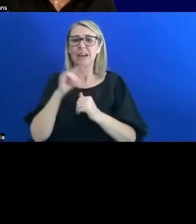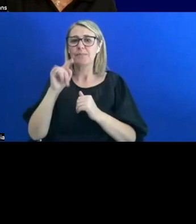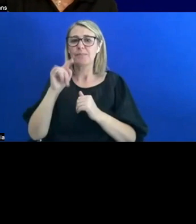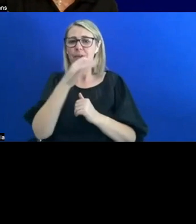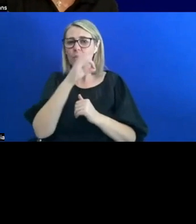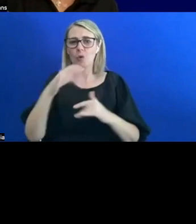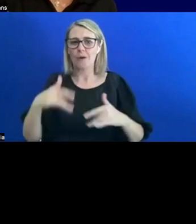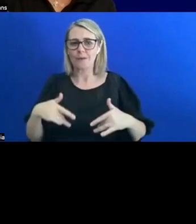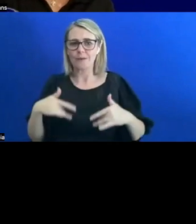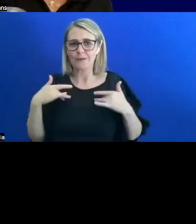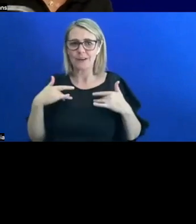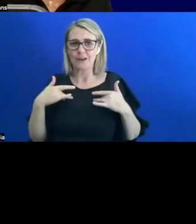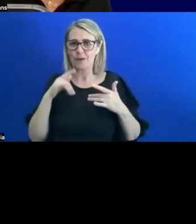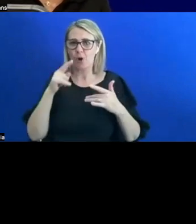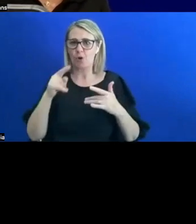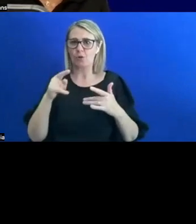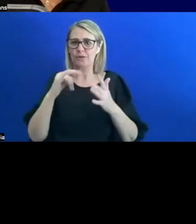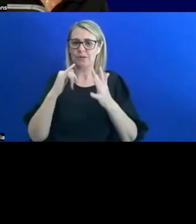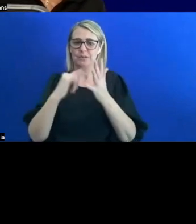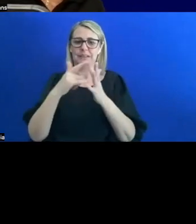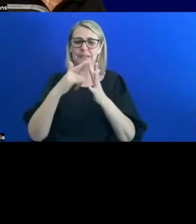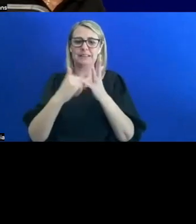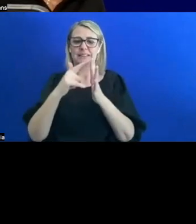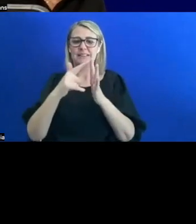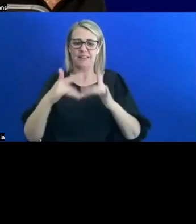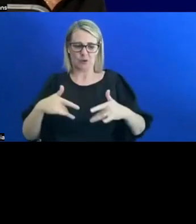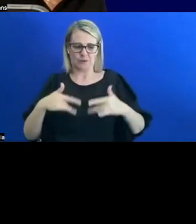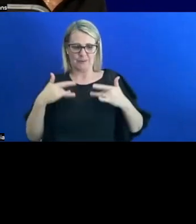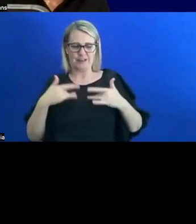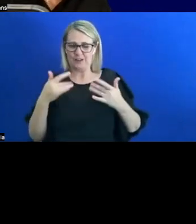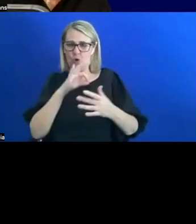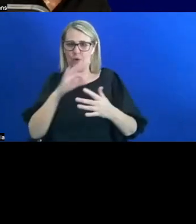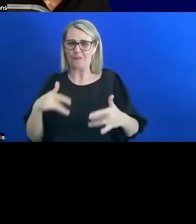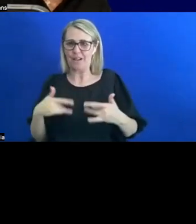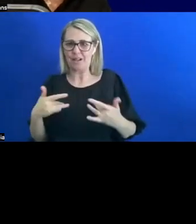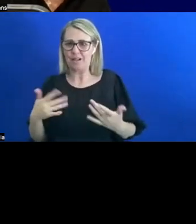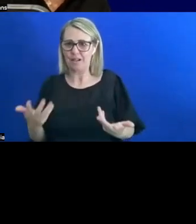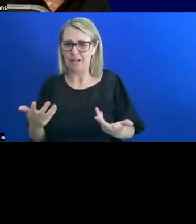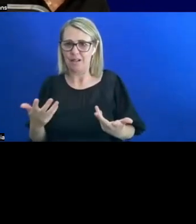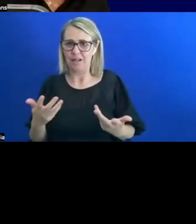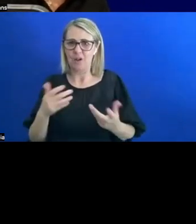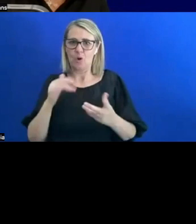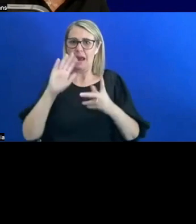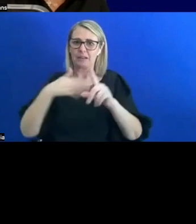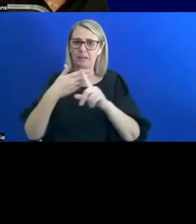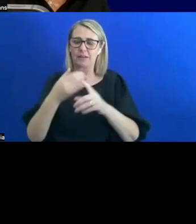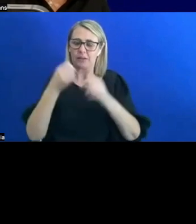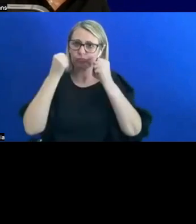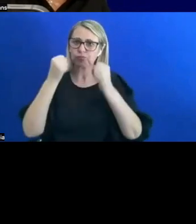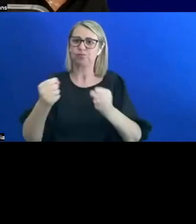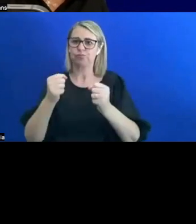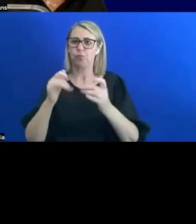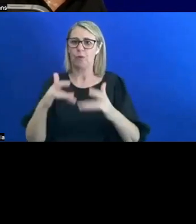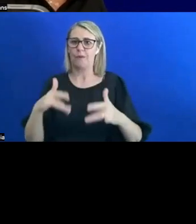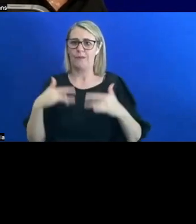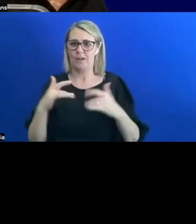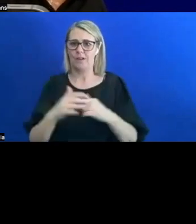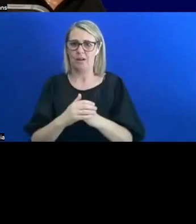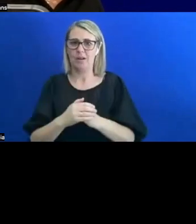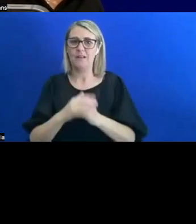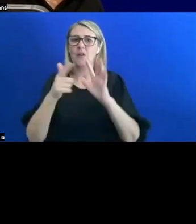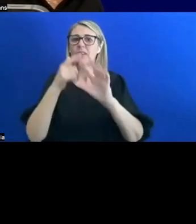sensations as readily unless they're very very intense. For example, if an individual can't